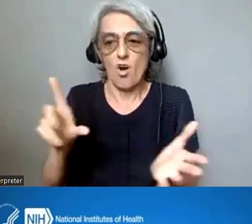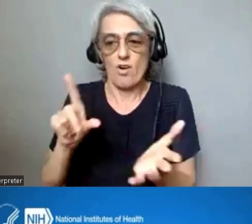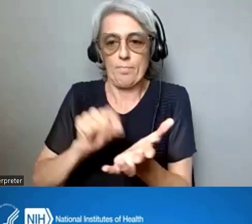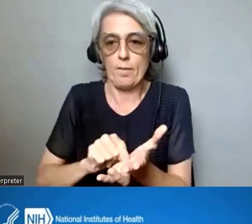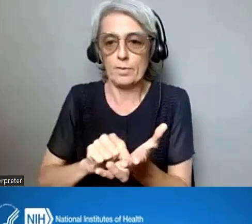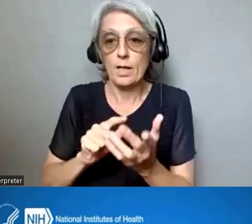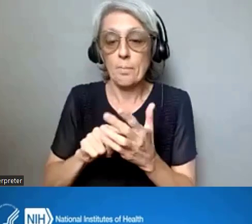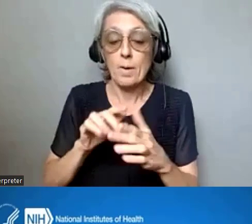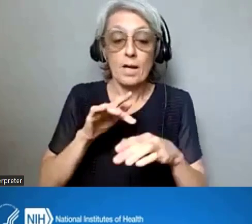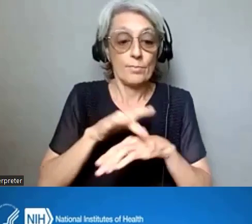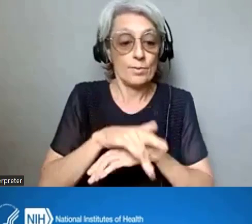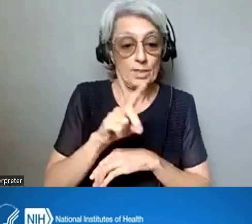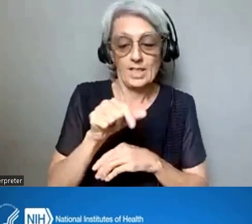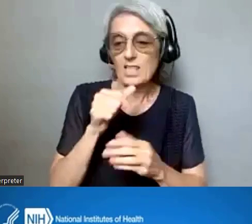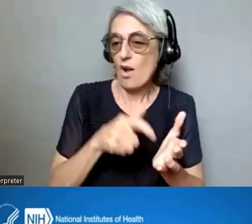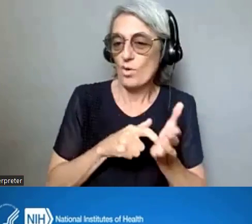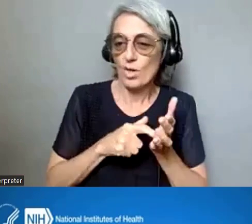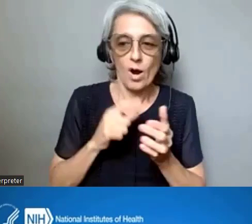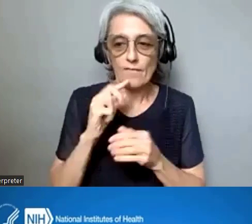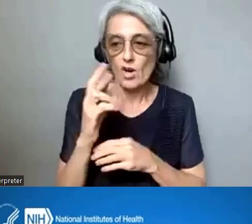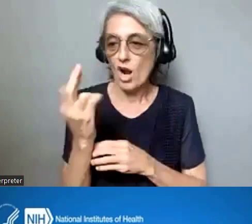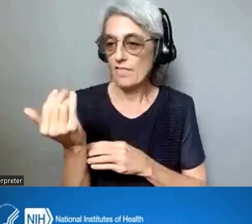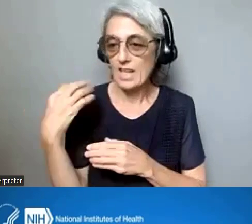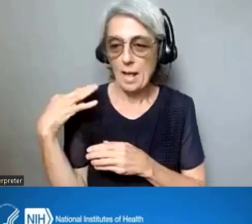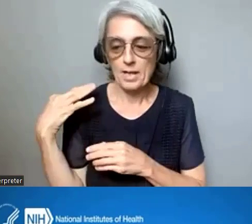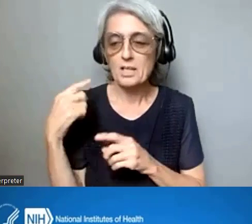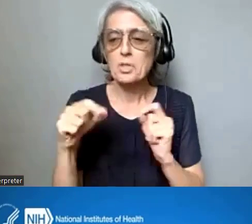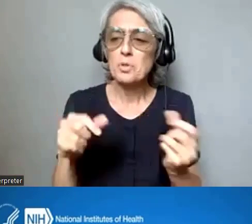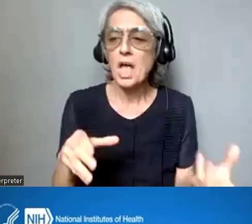for an R15 application, it may included if available.